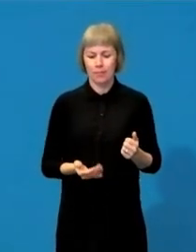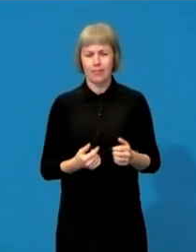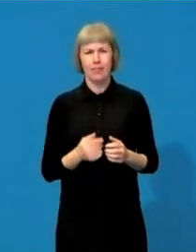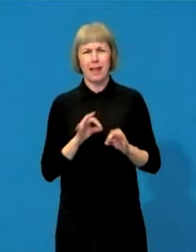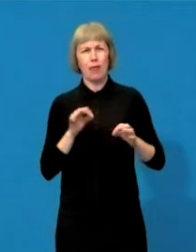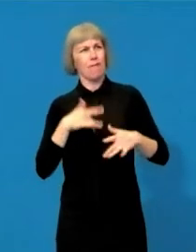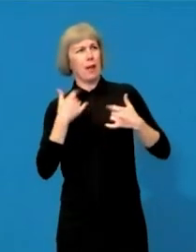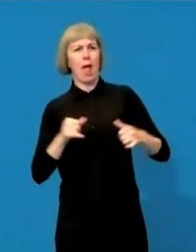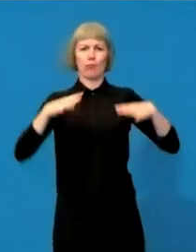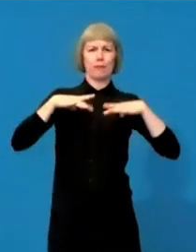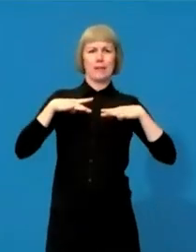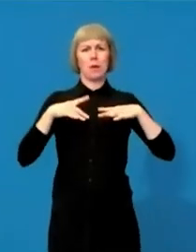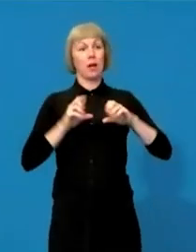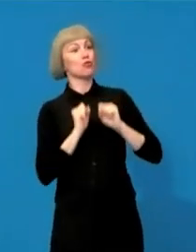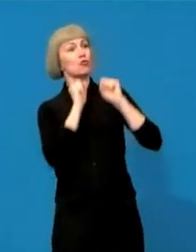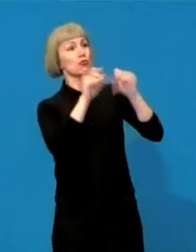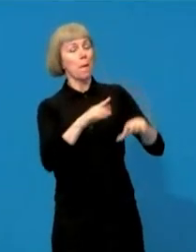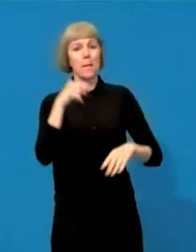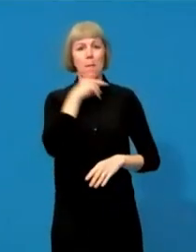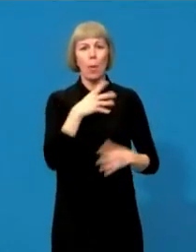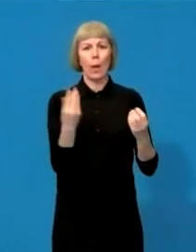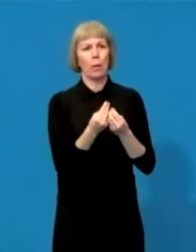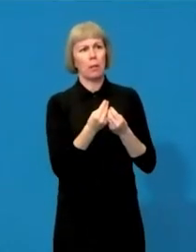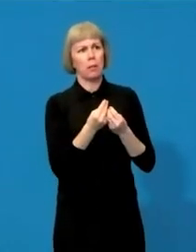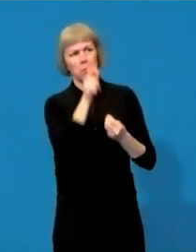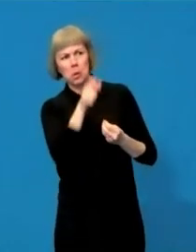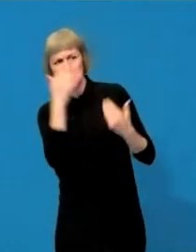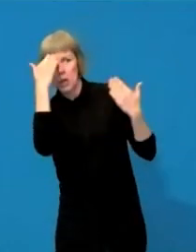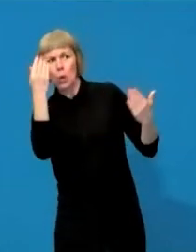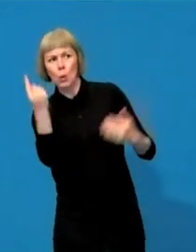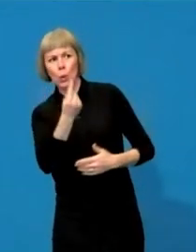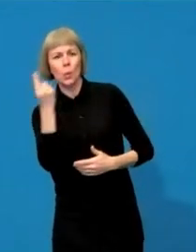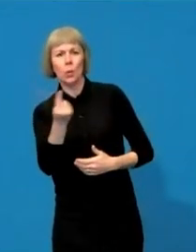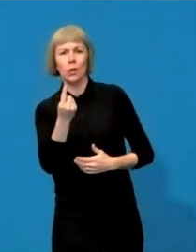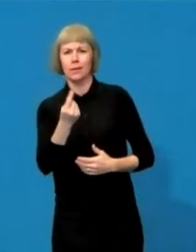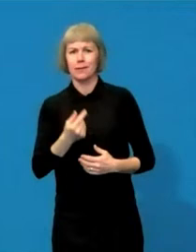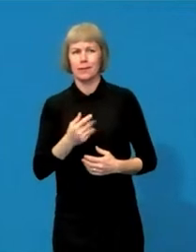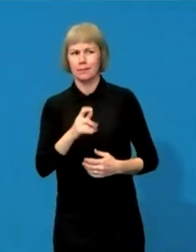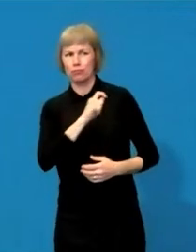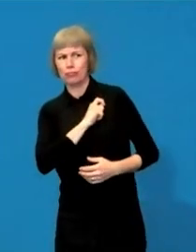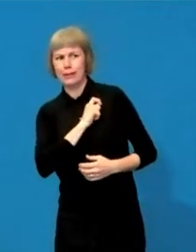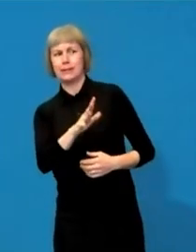respite. That will be a holiday for Bubbaboy but more stress on his dad because I don't trust that person that he's going to.